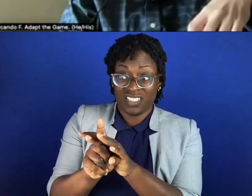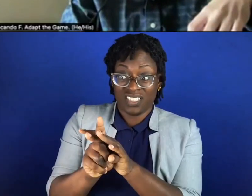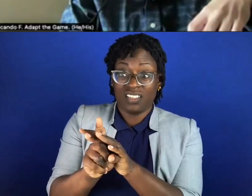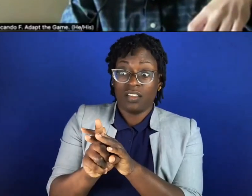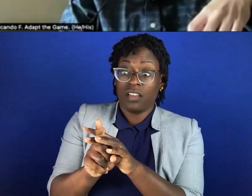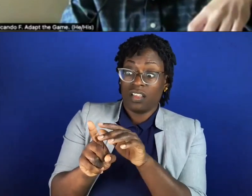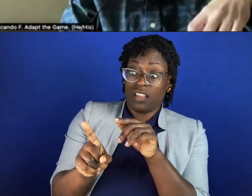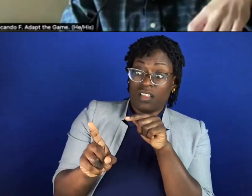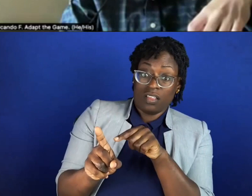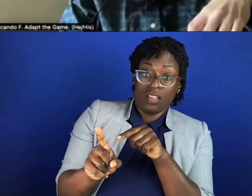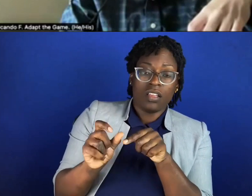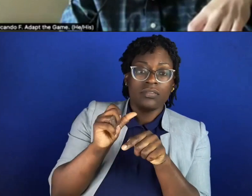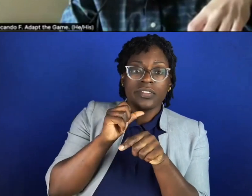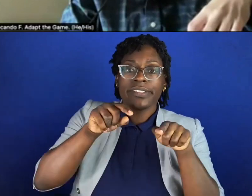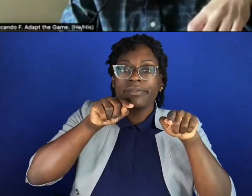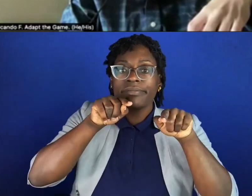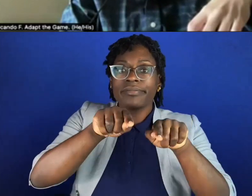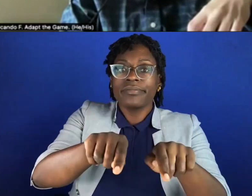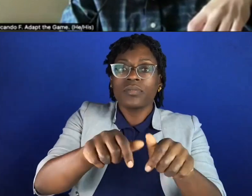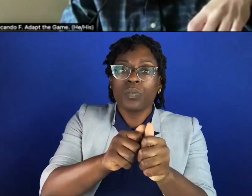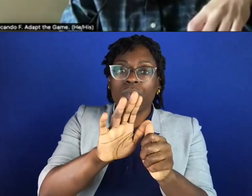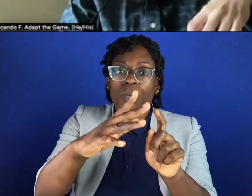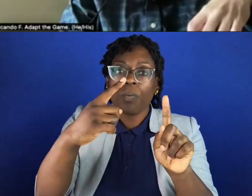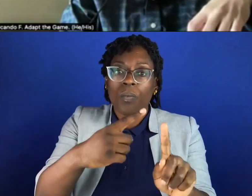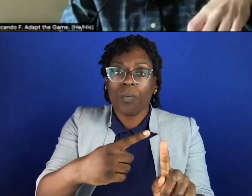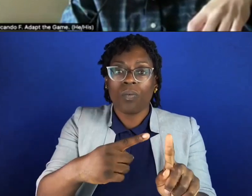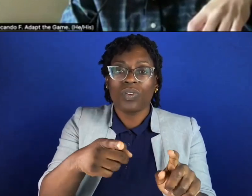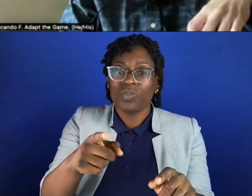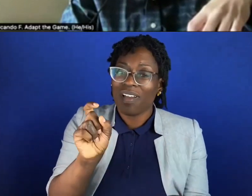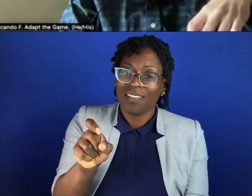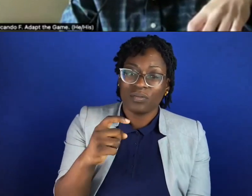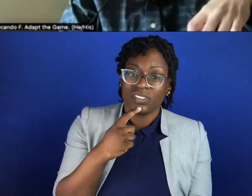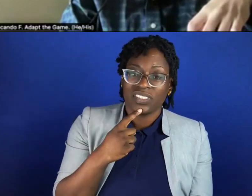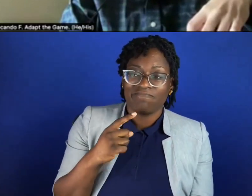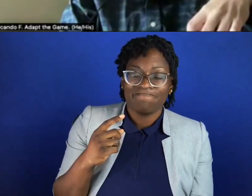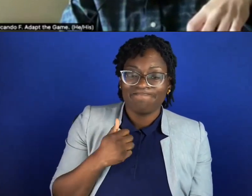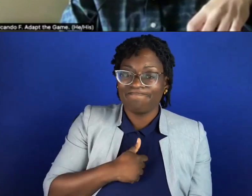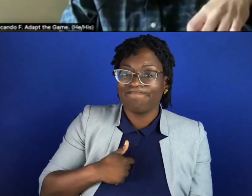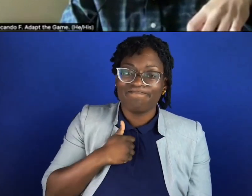your goals are and you have to say no thank you.